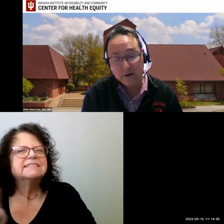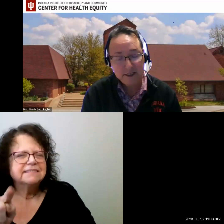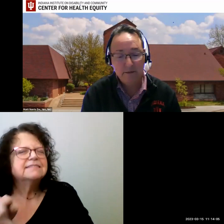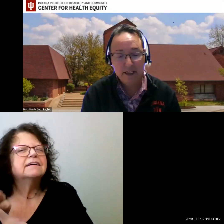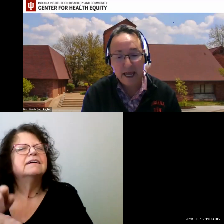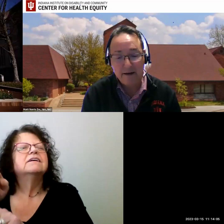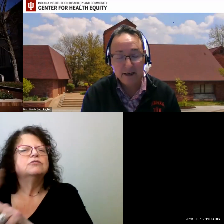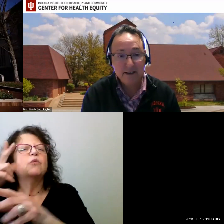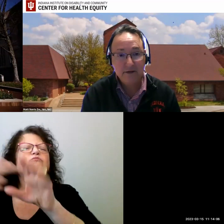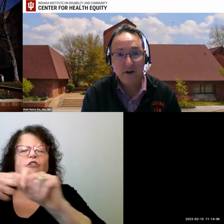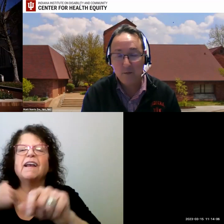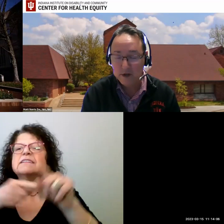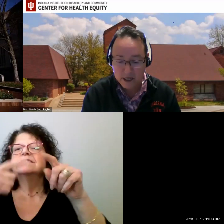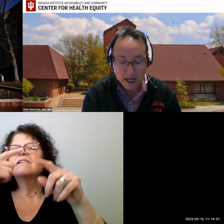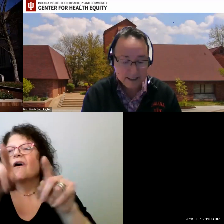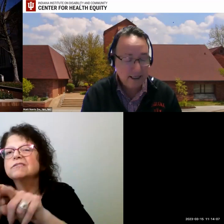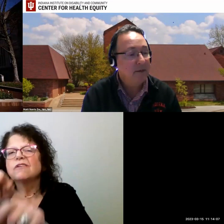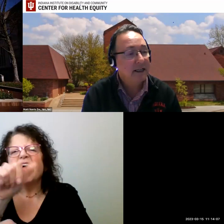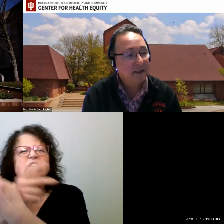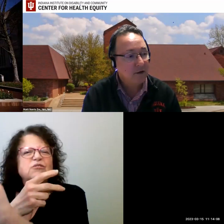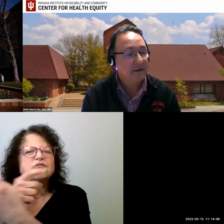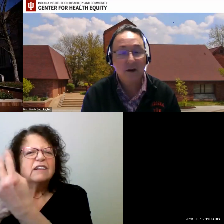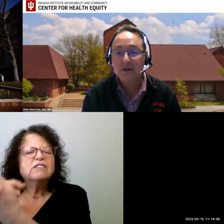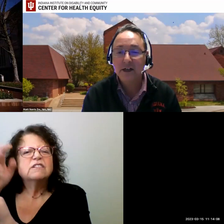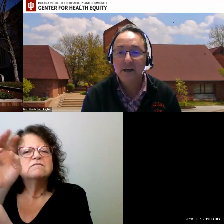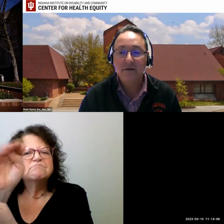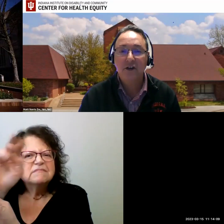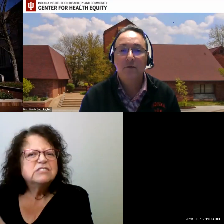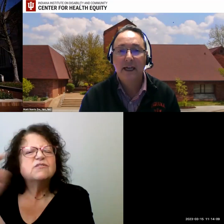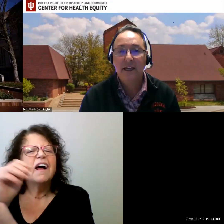other disability advocates from Wisconsin and Minnesota. I'll turn it over to you, Peggy.